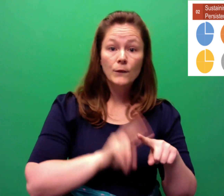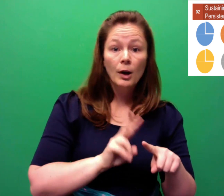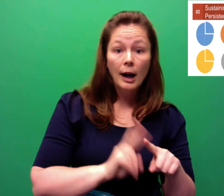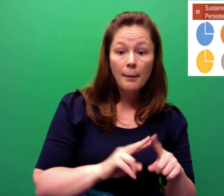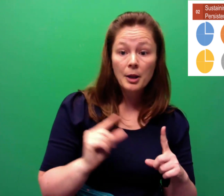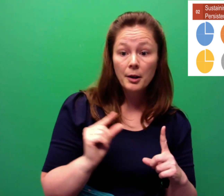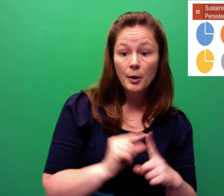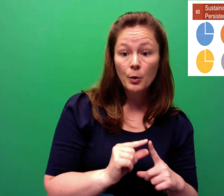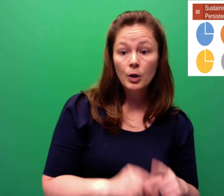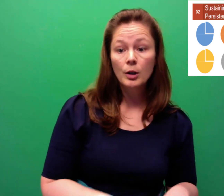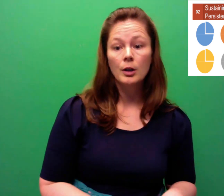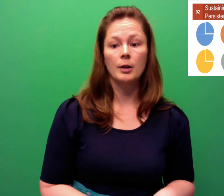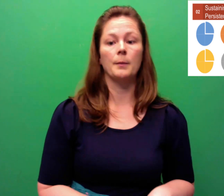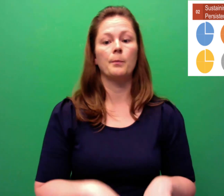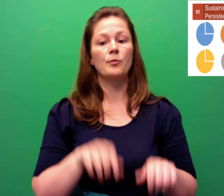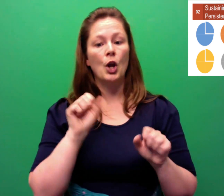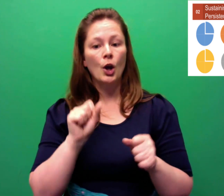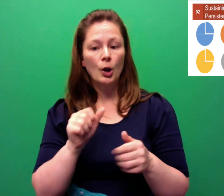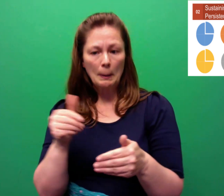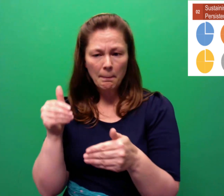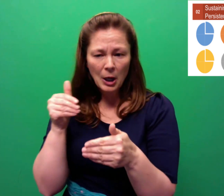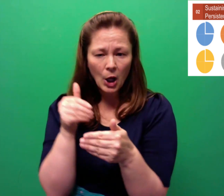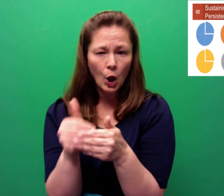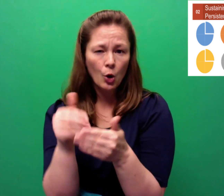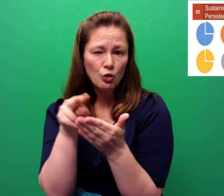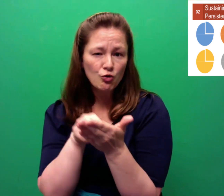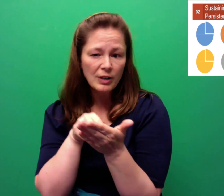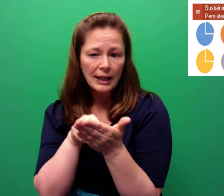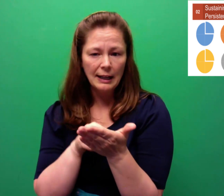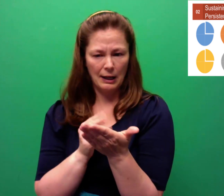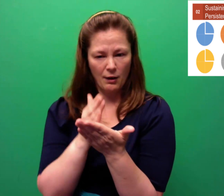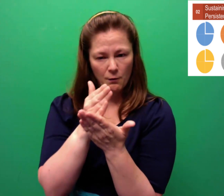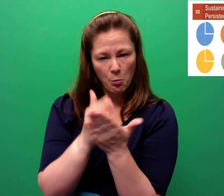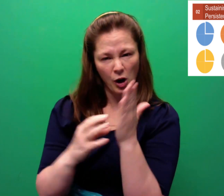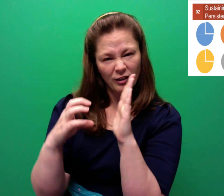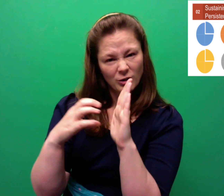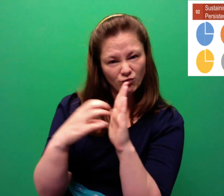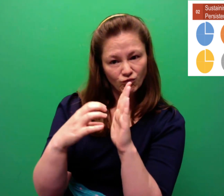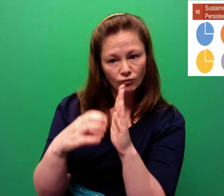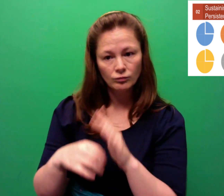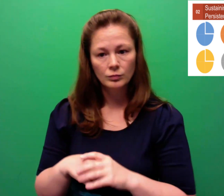they will explore a concept in depth that could be a vocabulary word, close